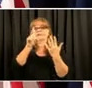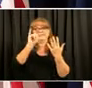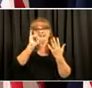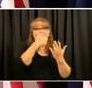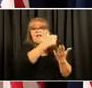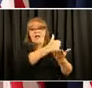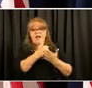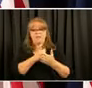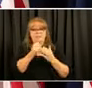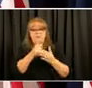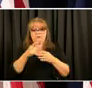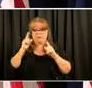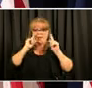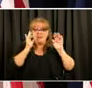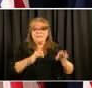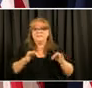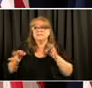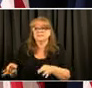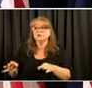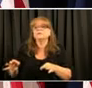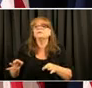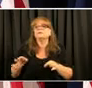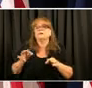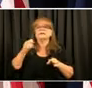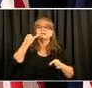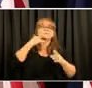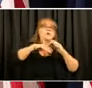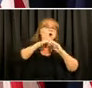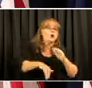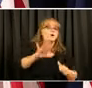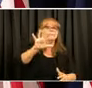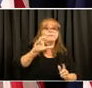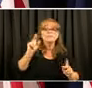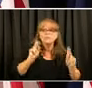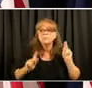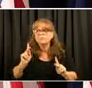which colorado has been and will be a continued leader on as we learn to live with the virus